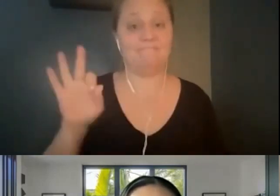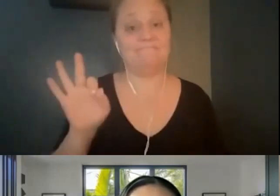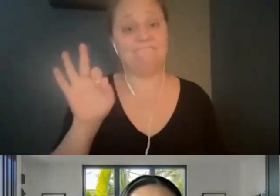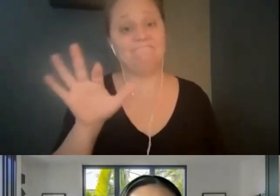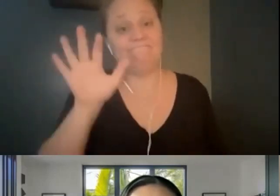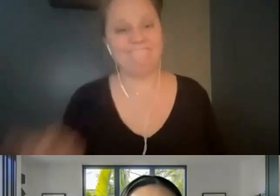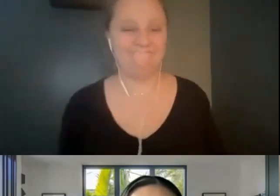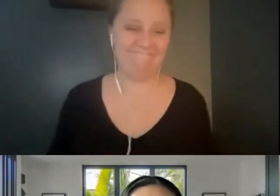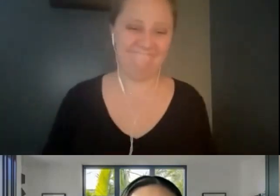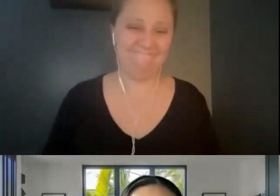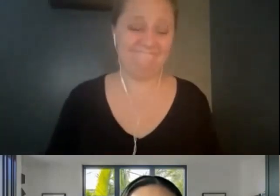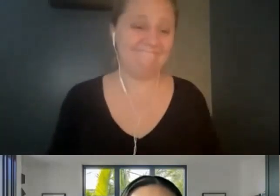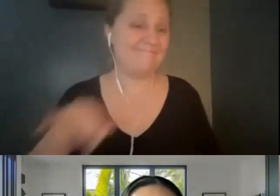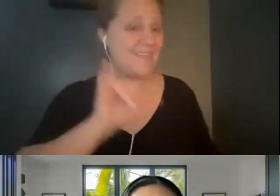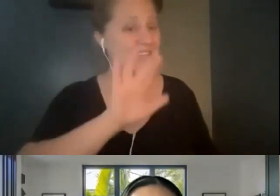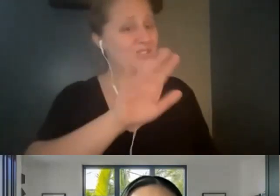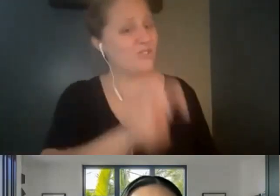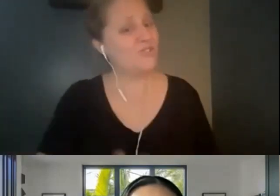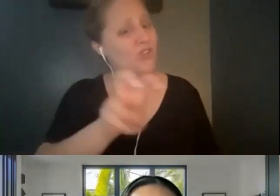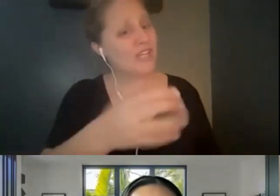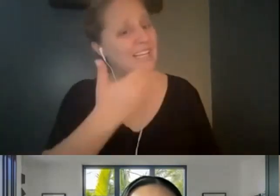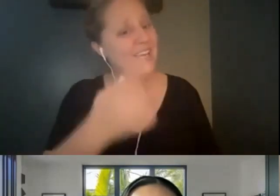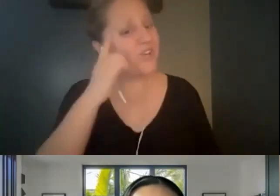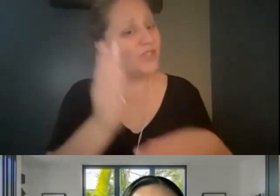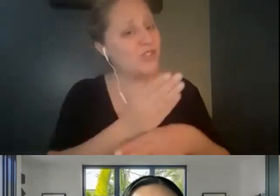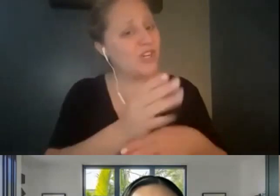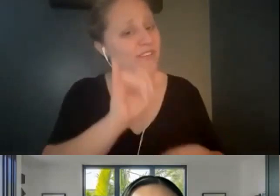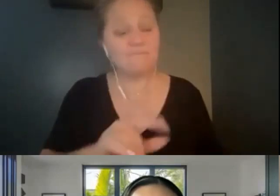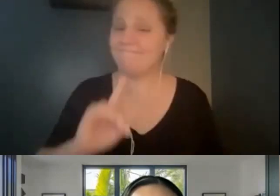Beth: That's your journey, well thank you for sharing that, you know, most common